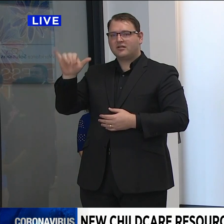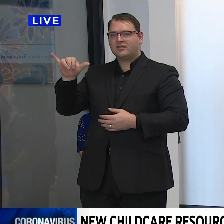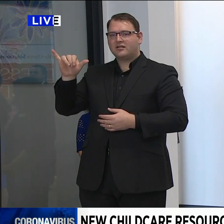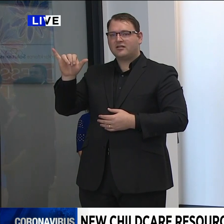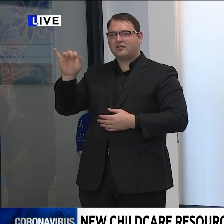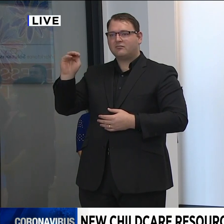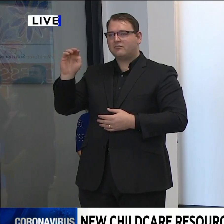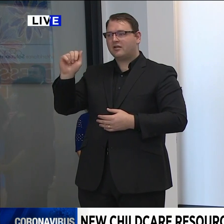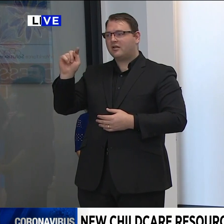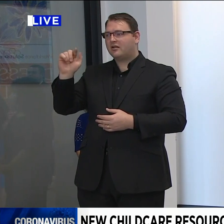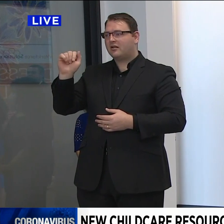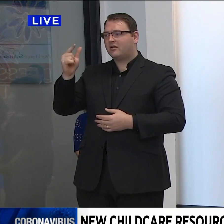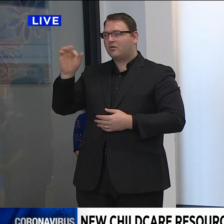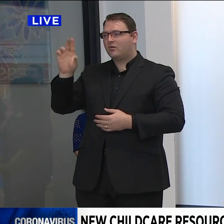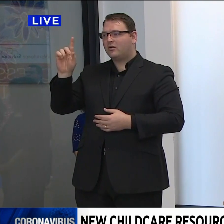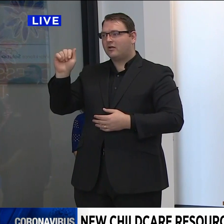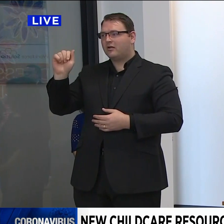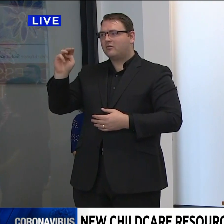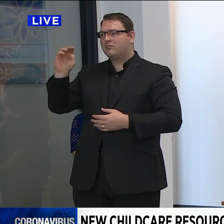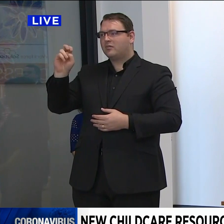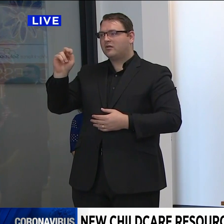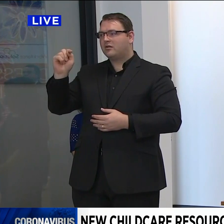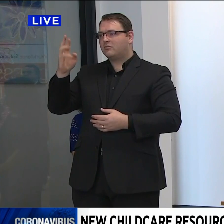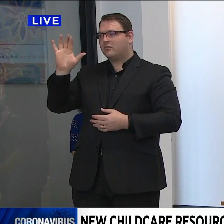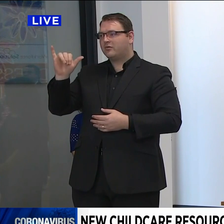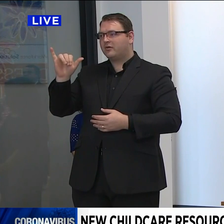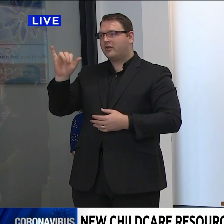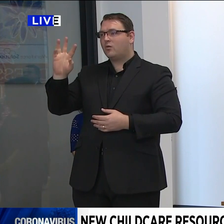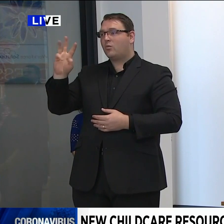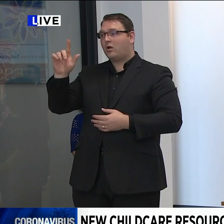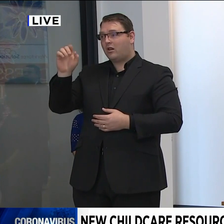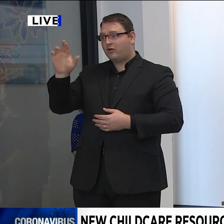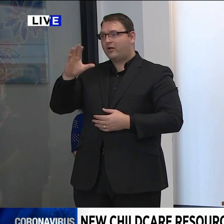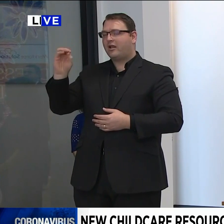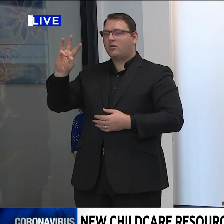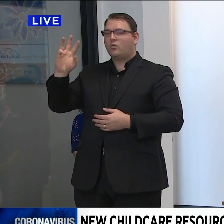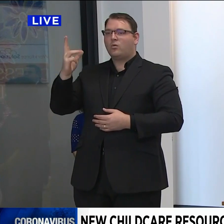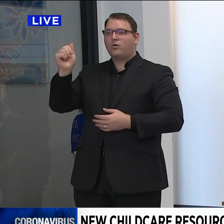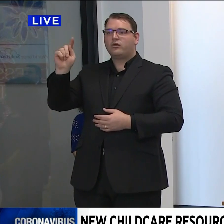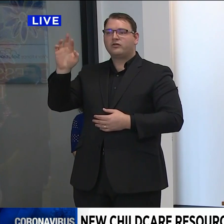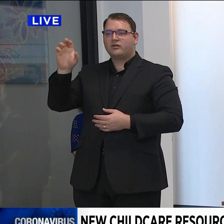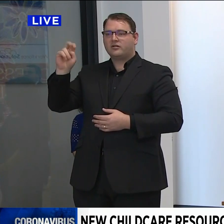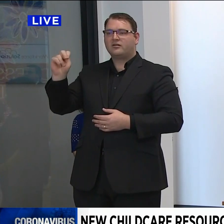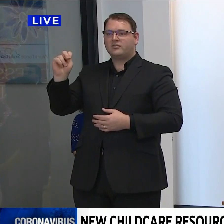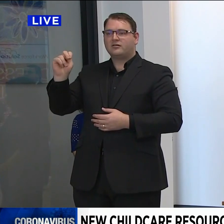Austin there’s already a chambers, Colorado would be in chambers, Colorado would be in Galveston